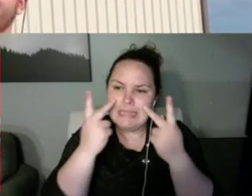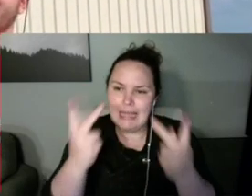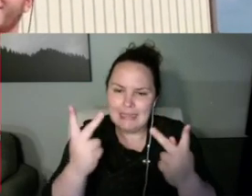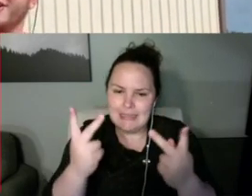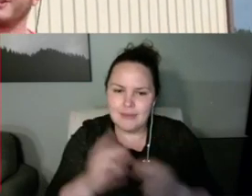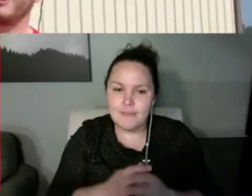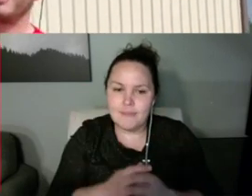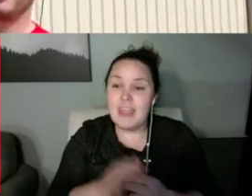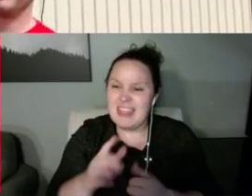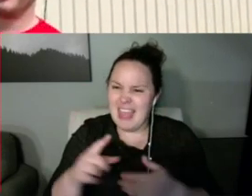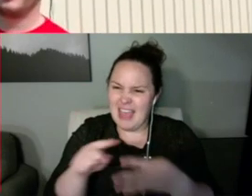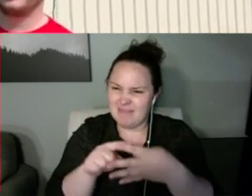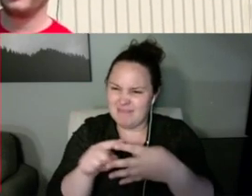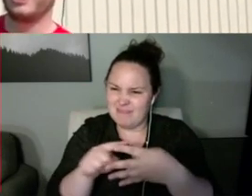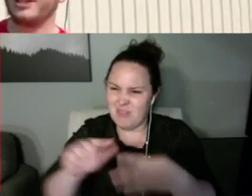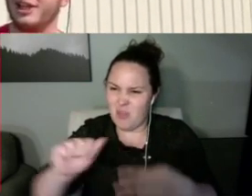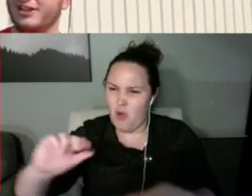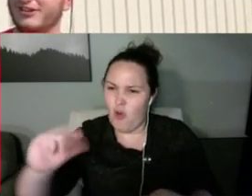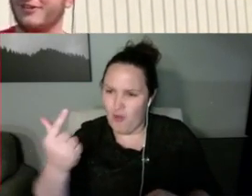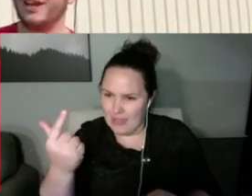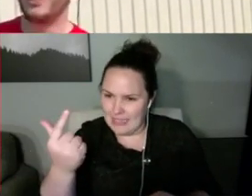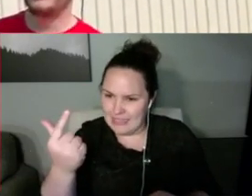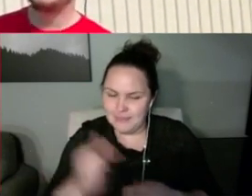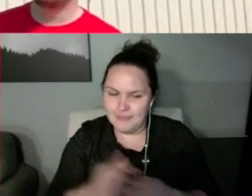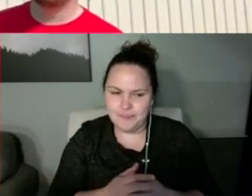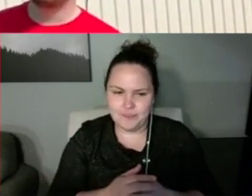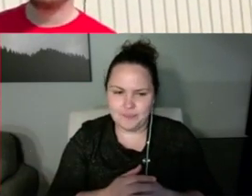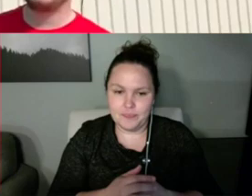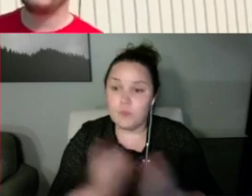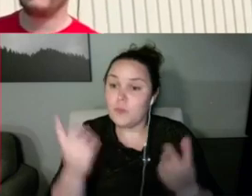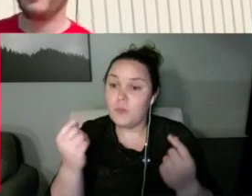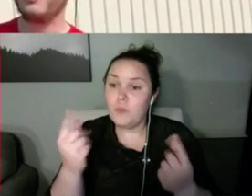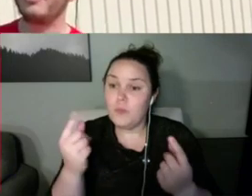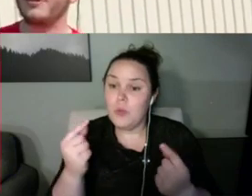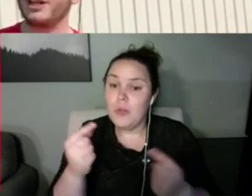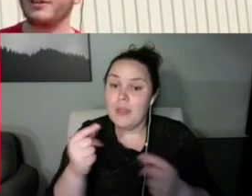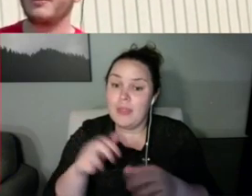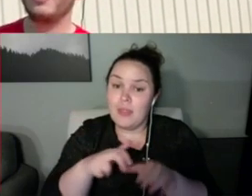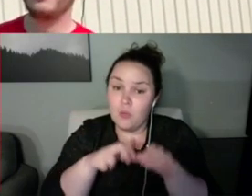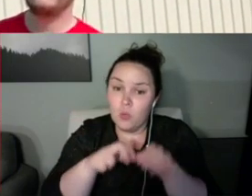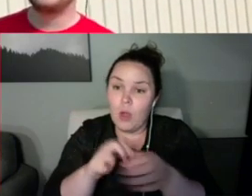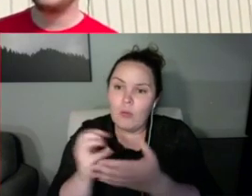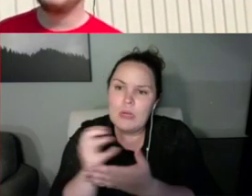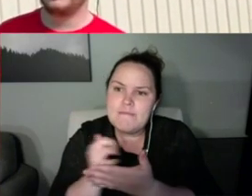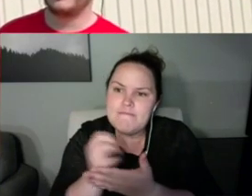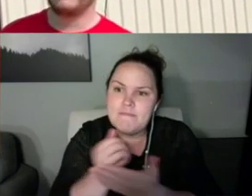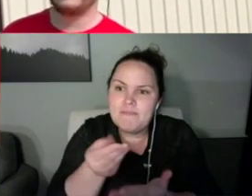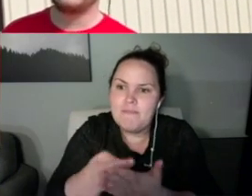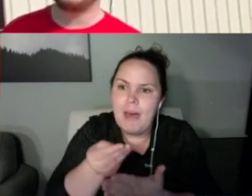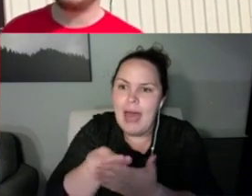It's the first Saturday in August and it's a ride that we raise money for eyesight research.